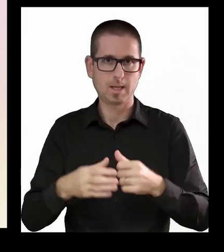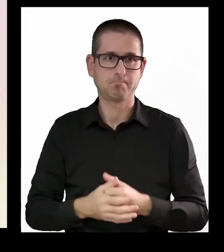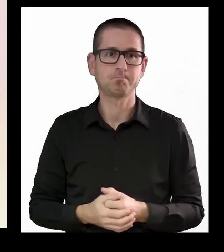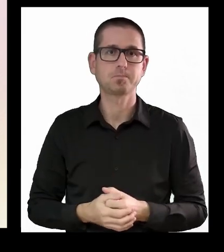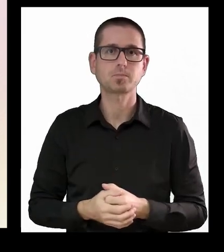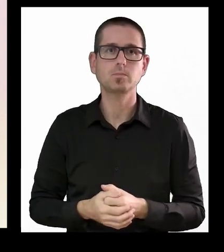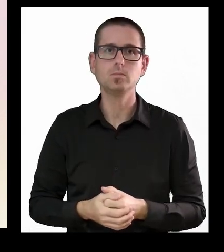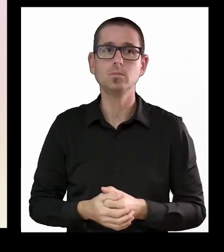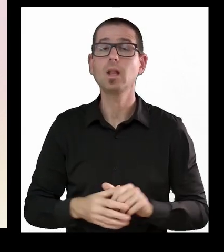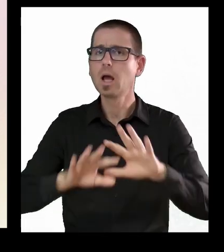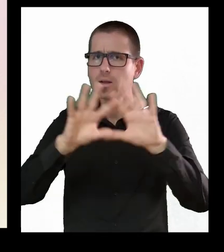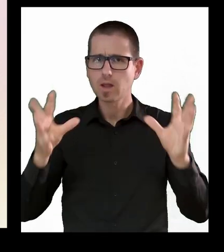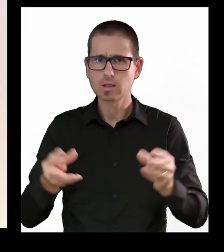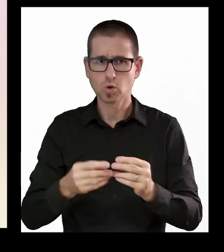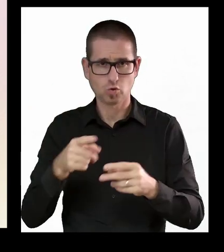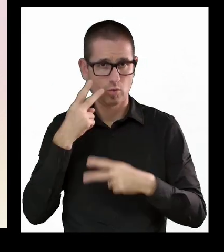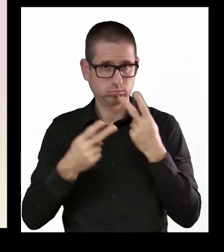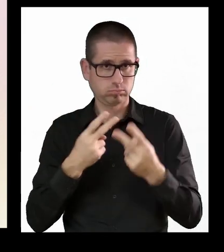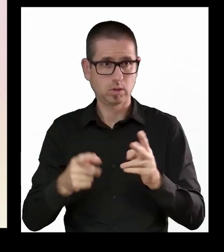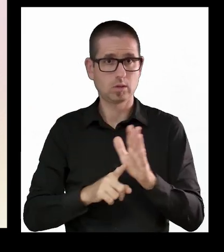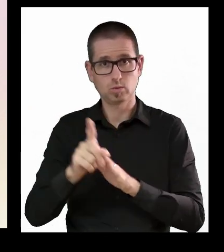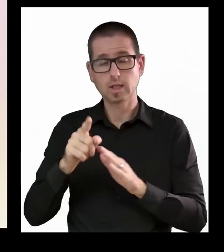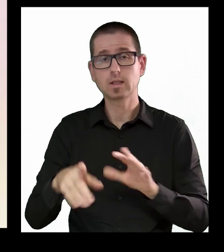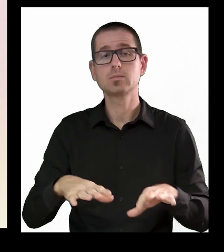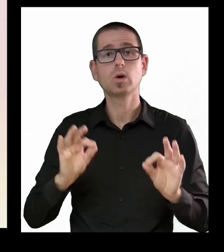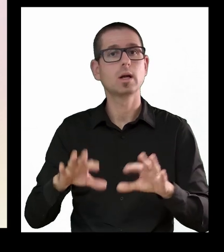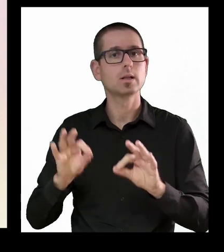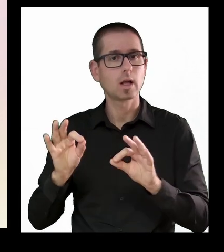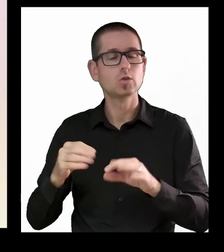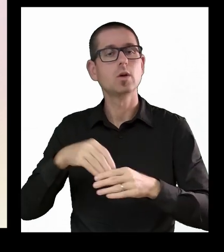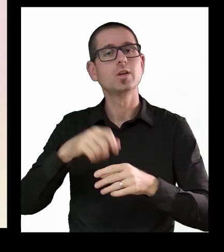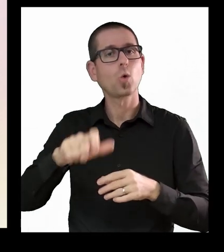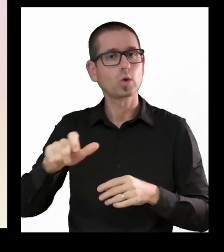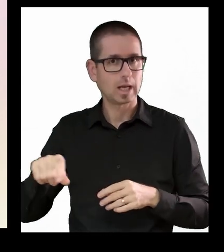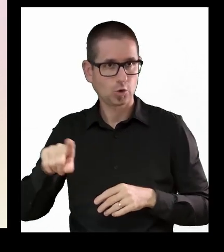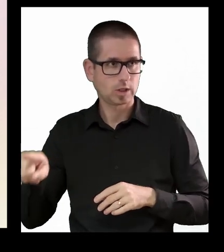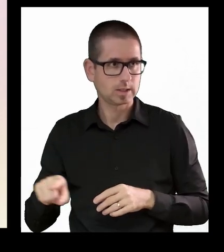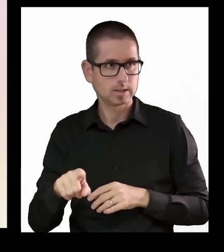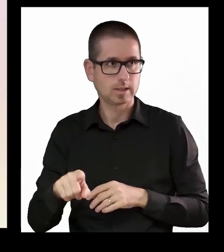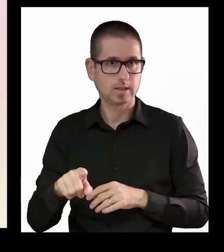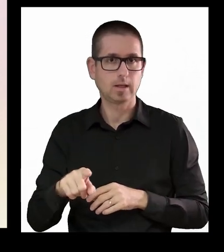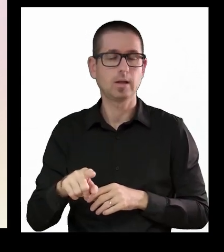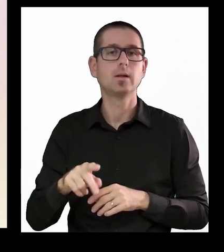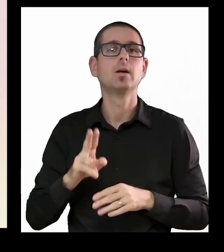Generally when we cheque the results that we found out, the participant really filled the survey carefully.